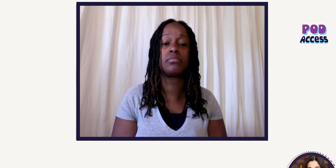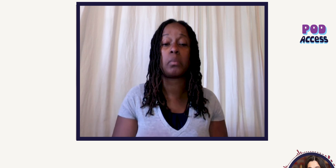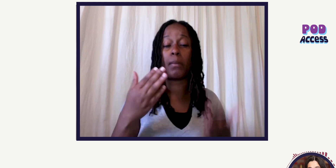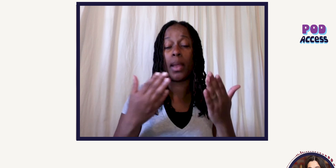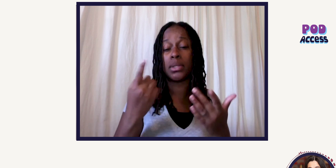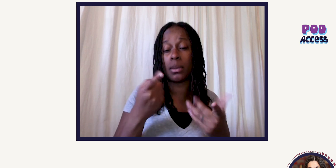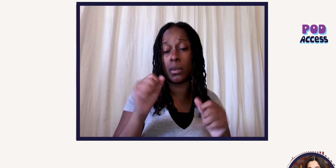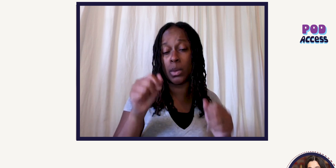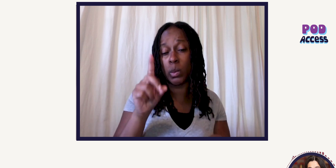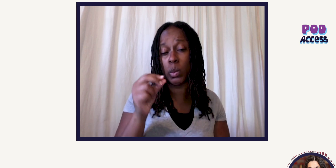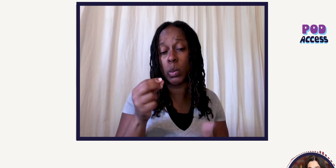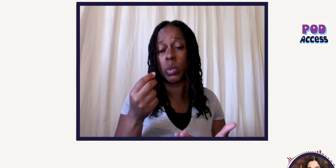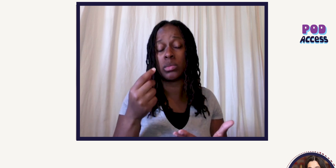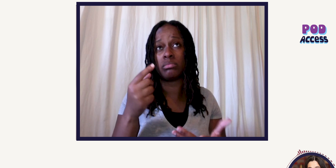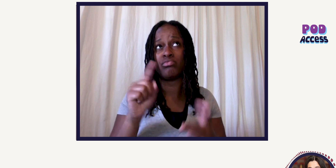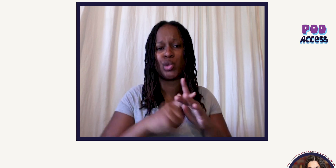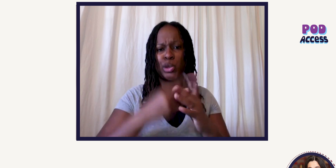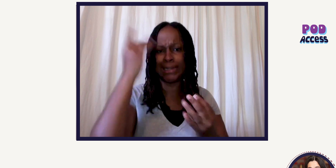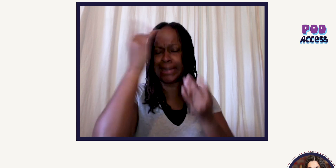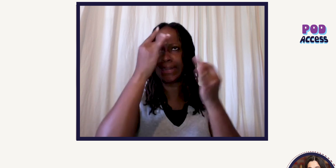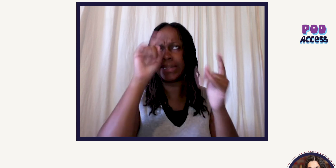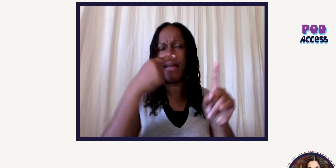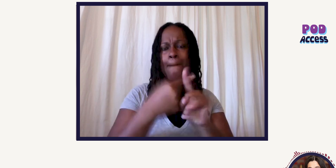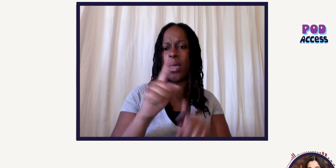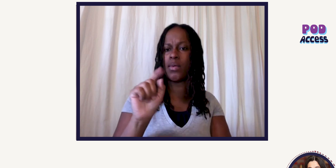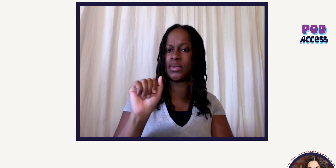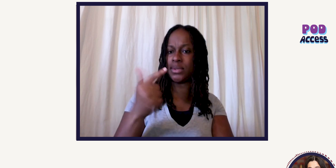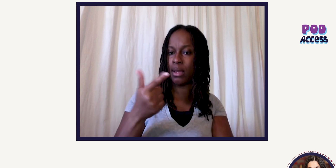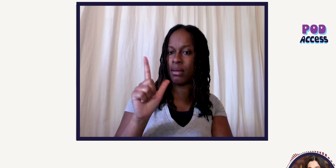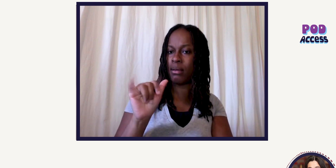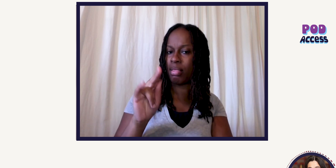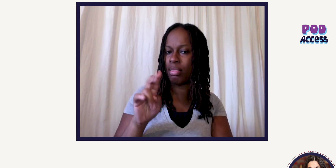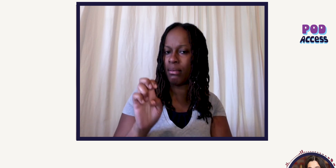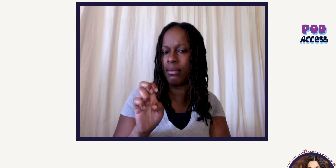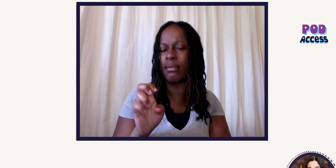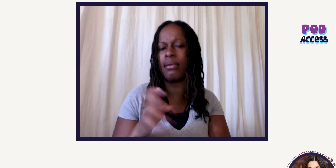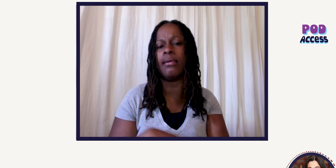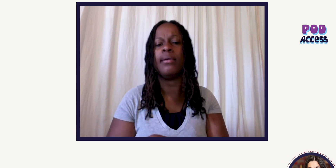Maybe something you could do is start thinking about a tagline that does incorporate disability somehow.